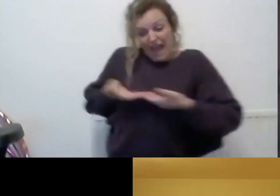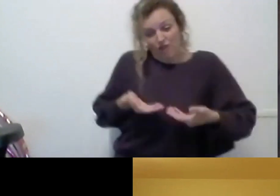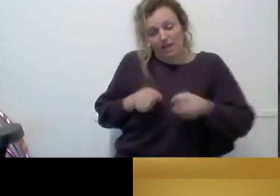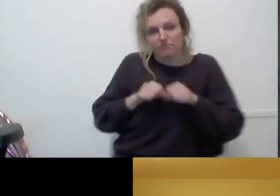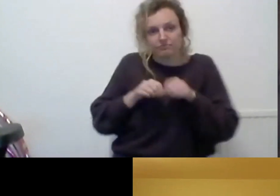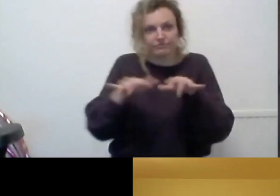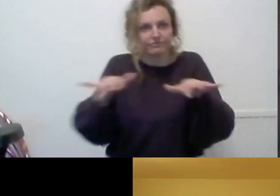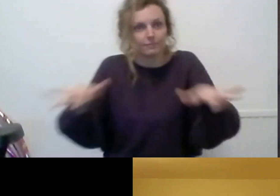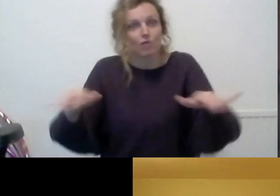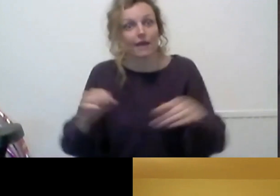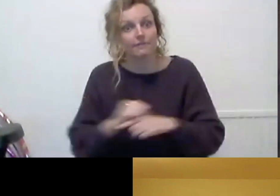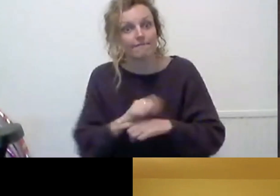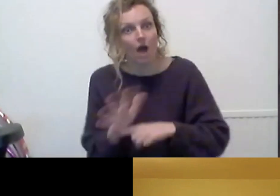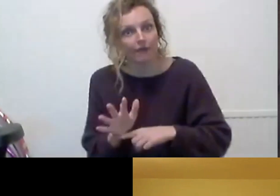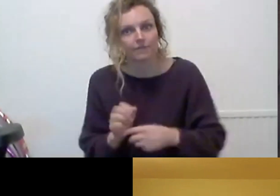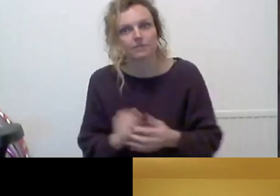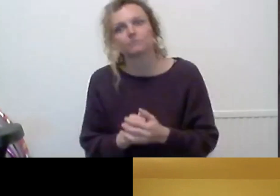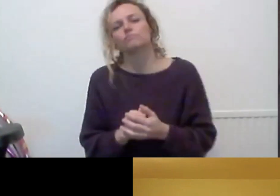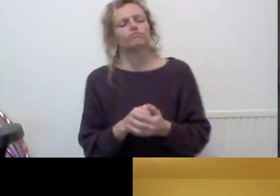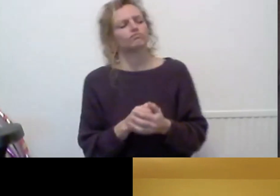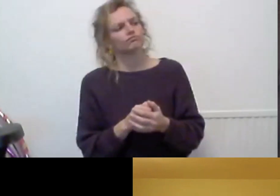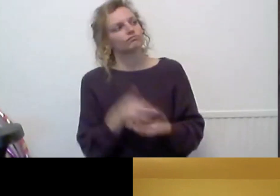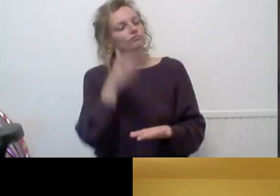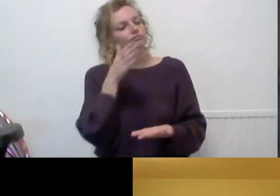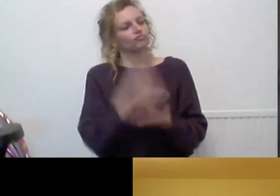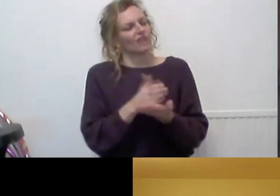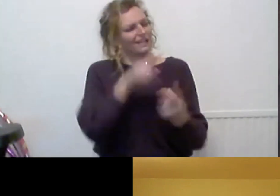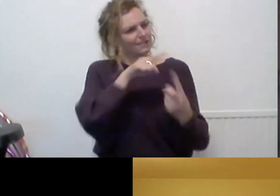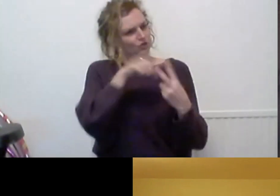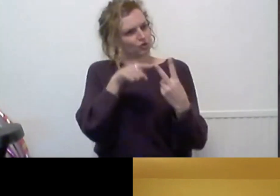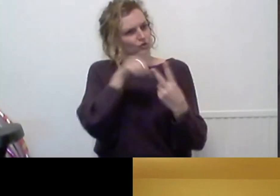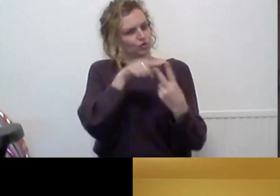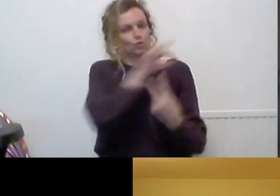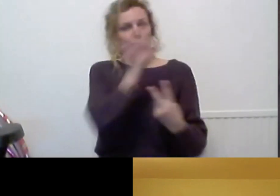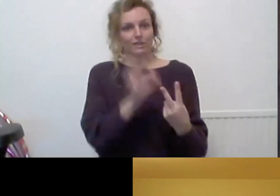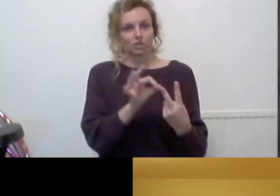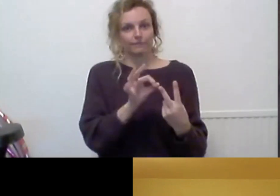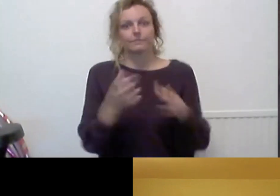like me, there's two questions. So if you get the vaccine, then you don't become infected. So the